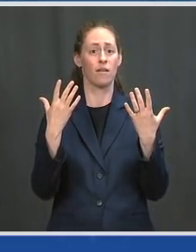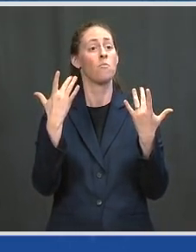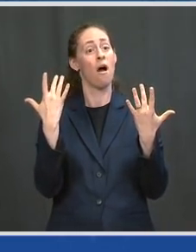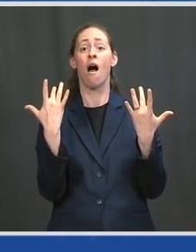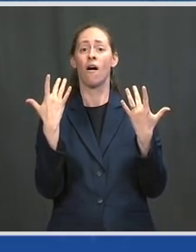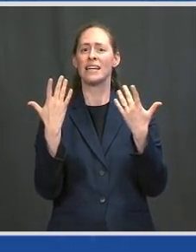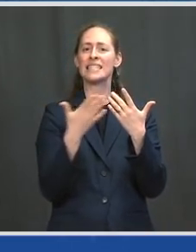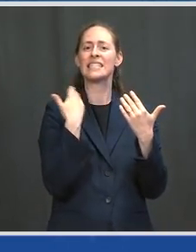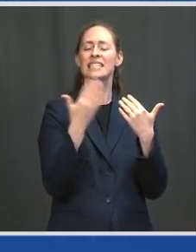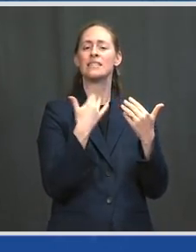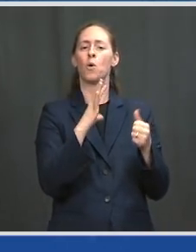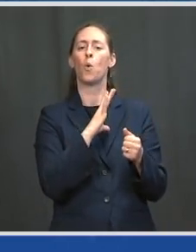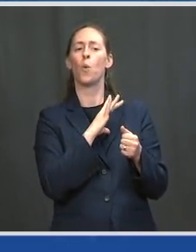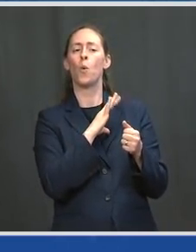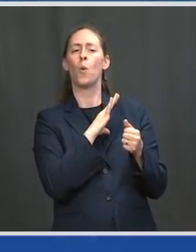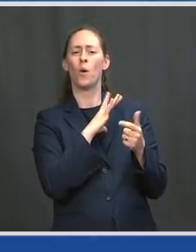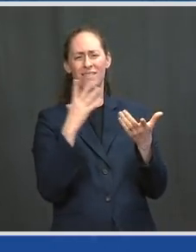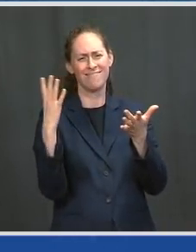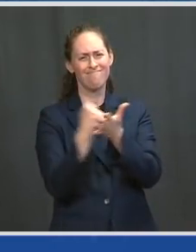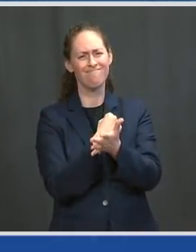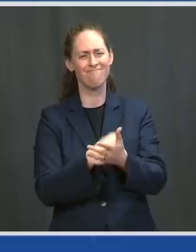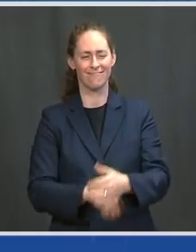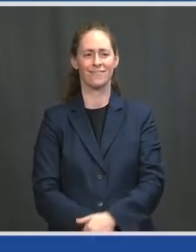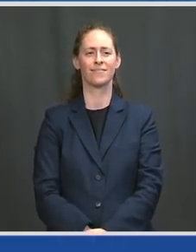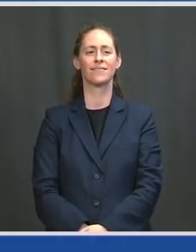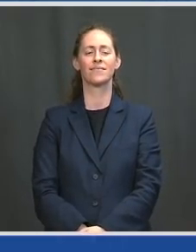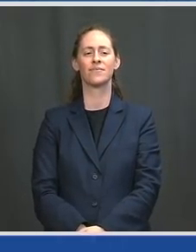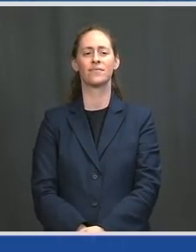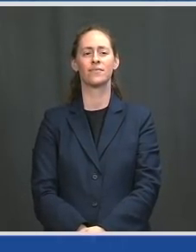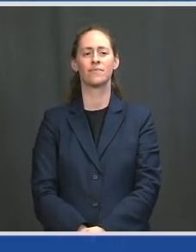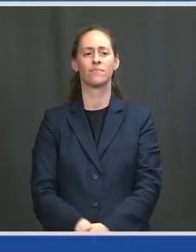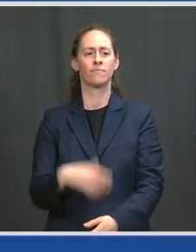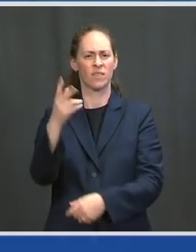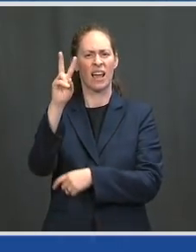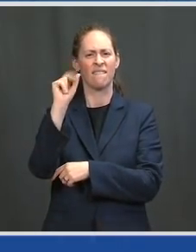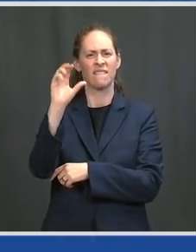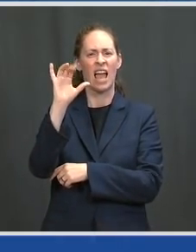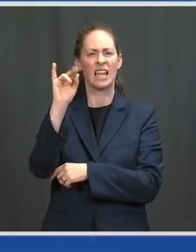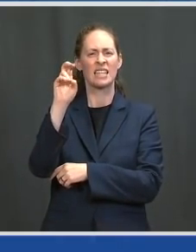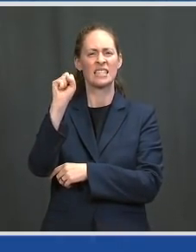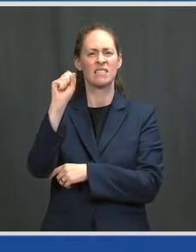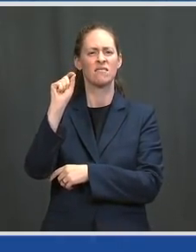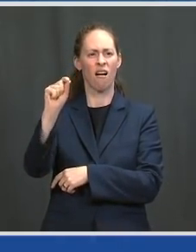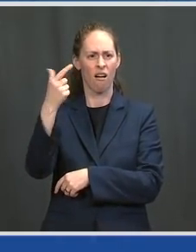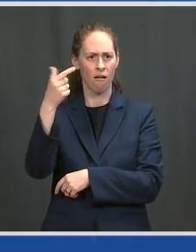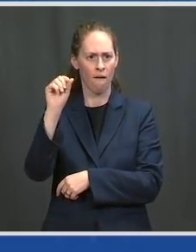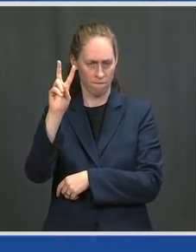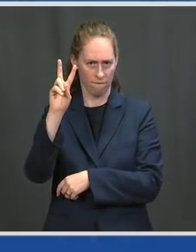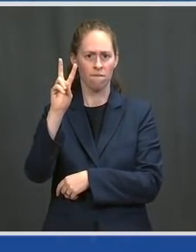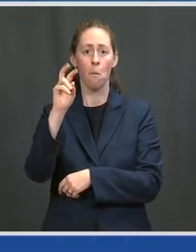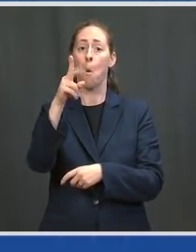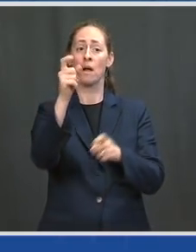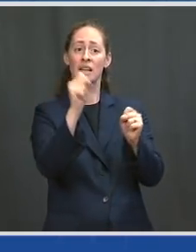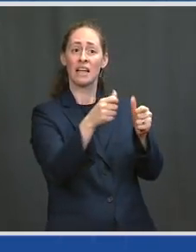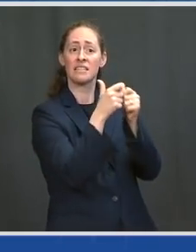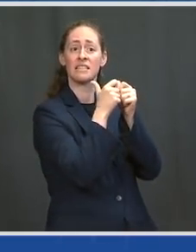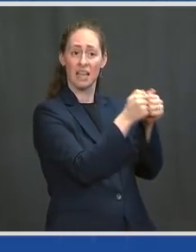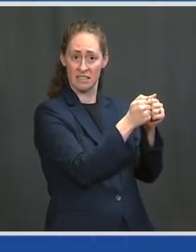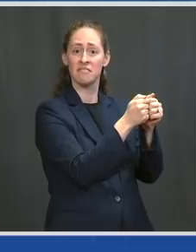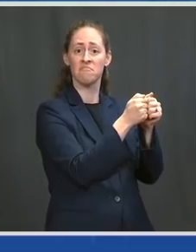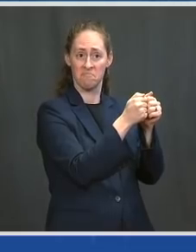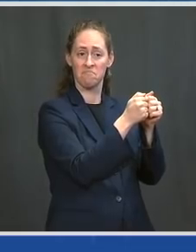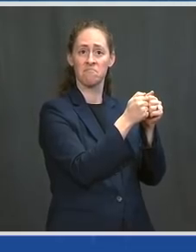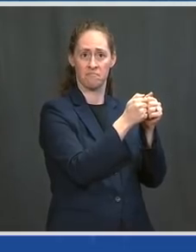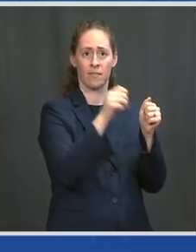You can visit Vaccines.gov or text your ZIP Code to 438829